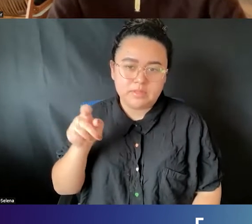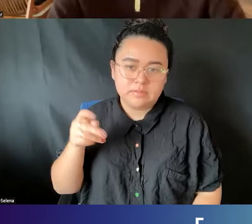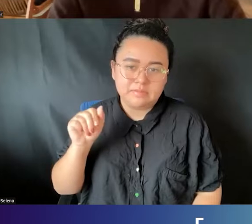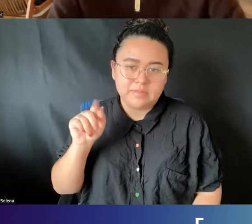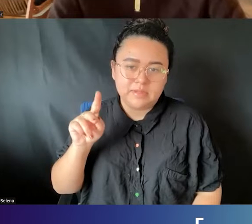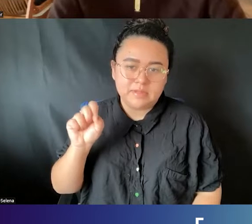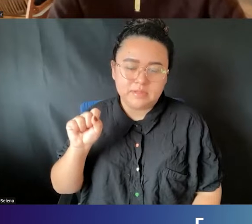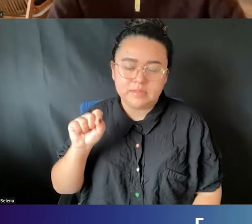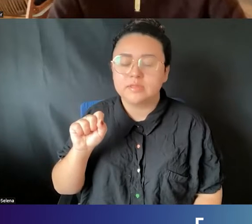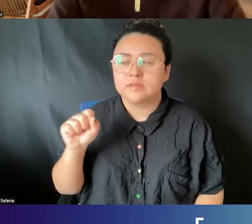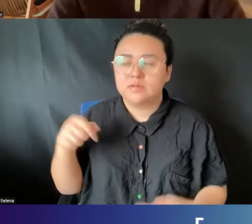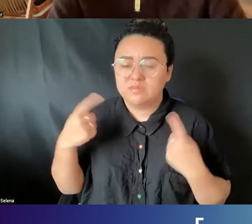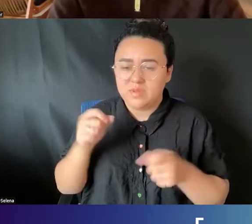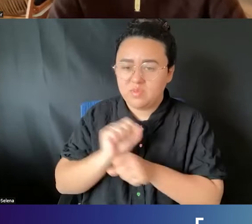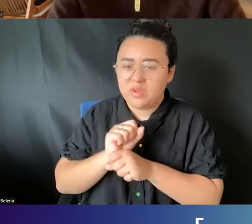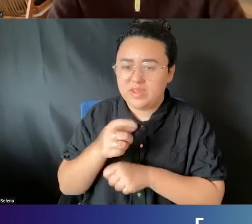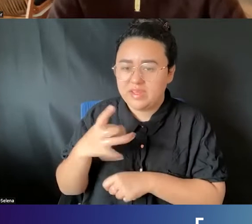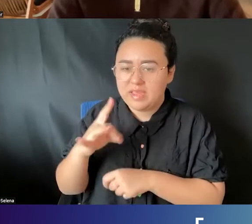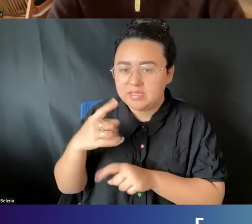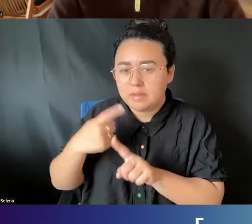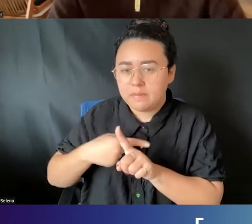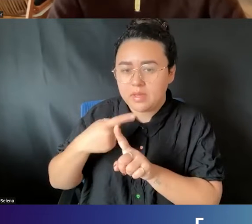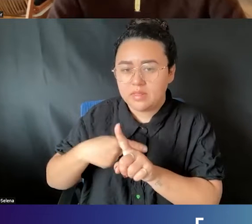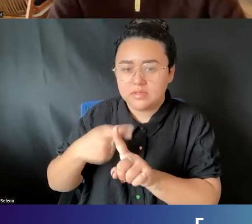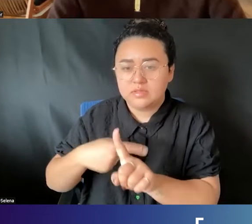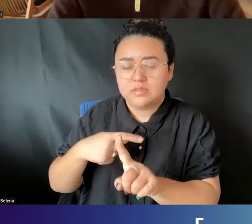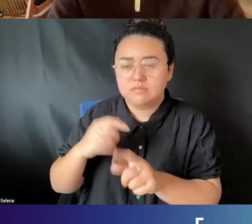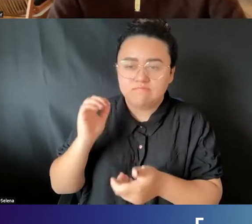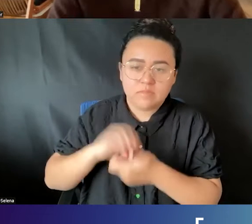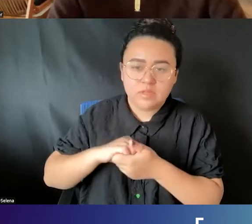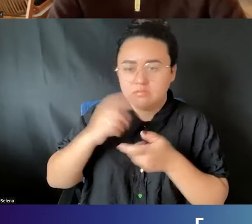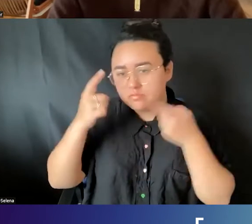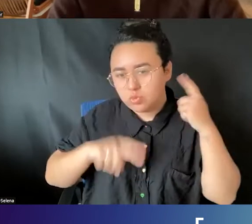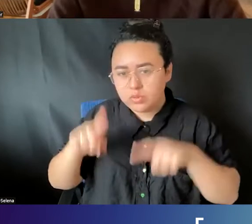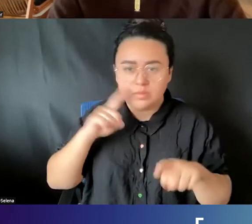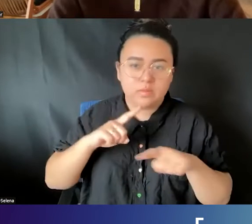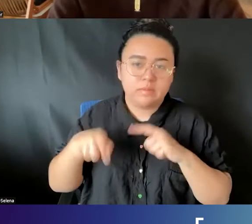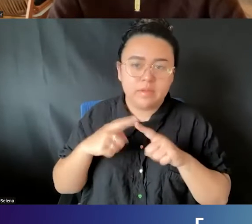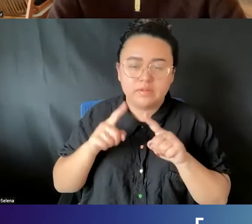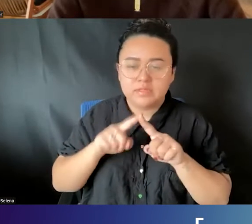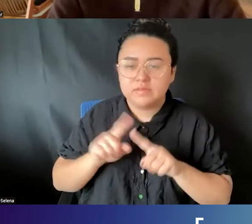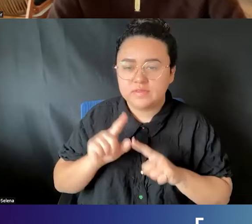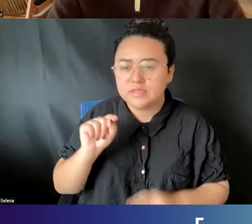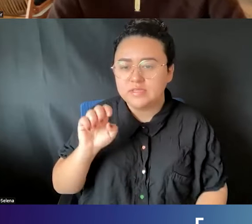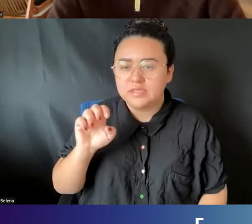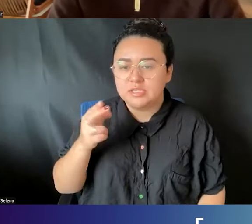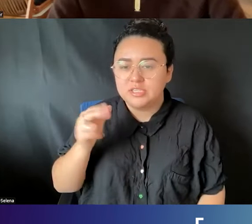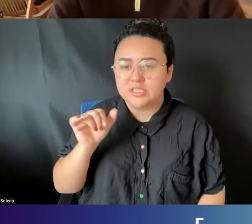for the last 18 months on collaborating on teachings with filmmaker collectives,